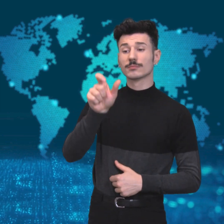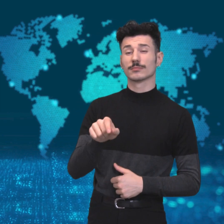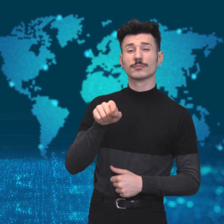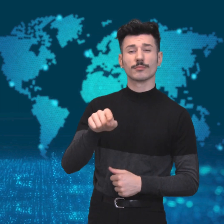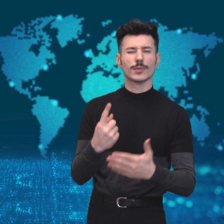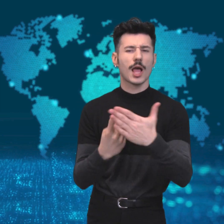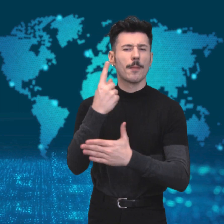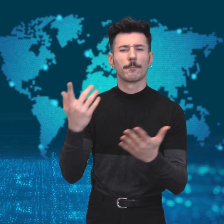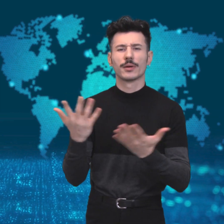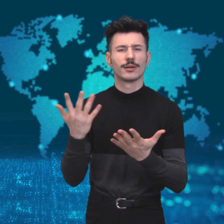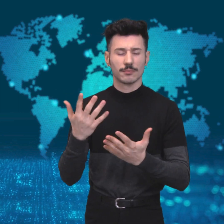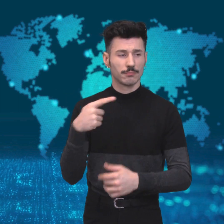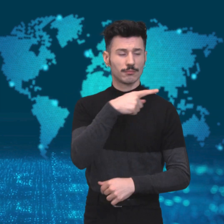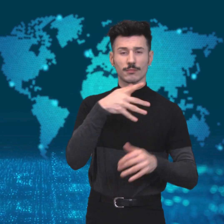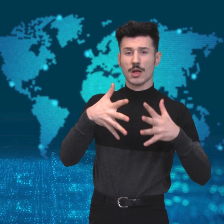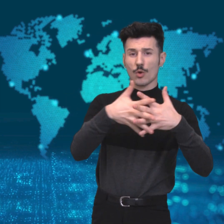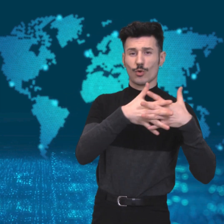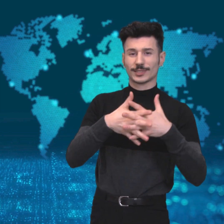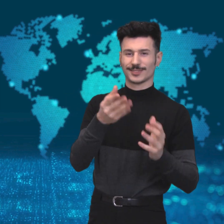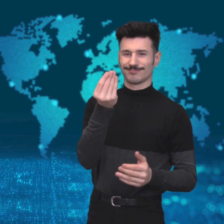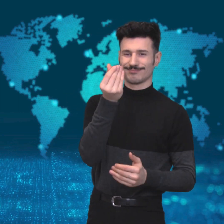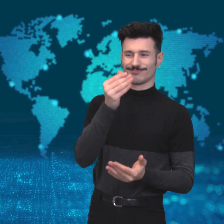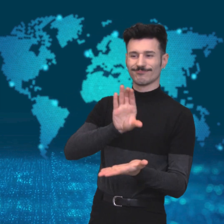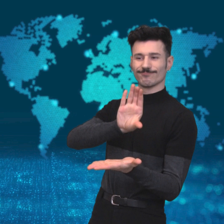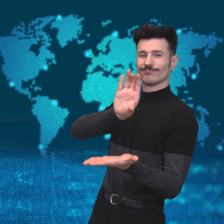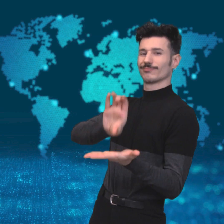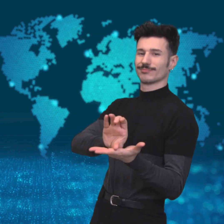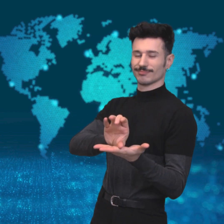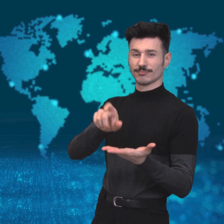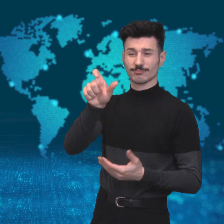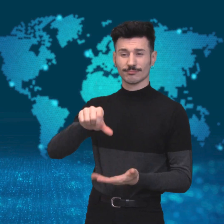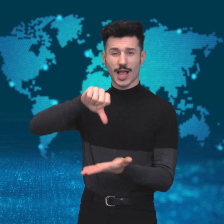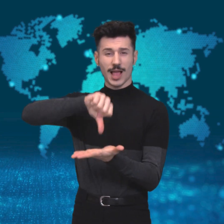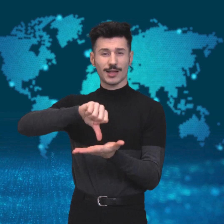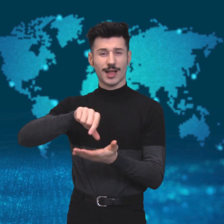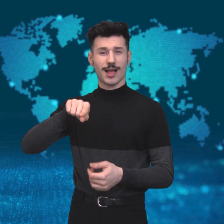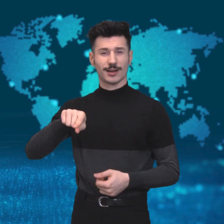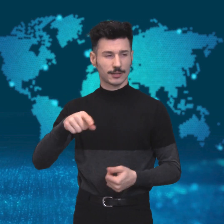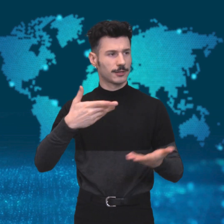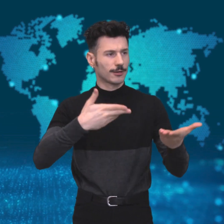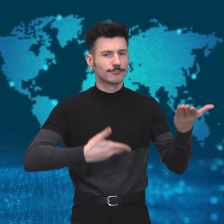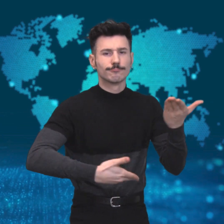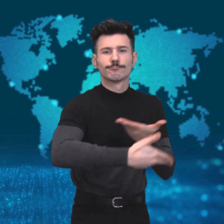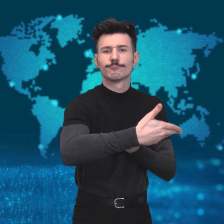Rahimpour was accused of accepting money from the